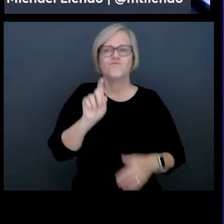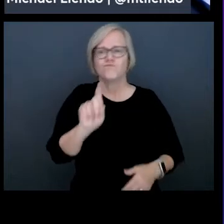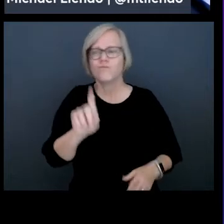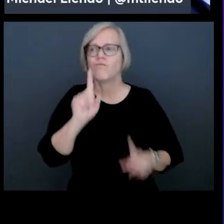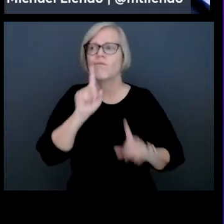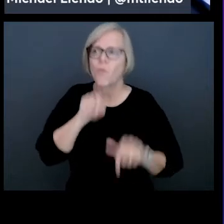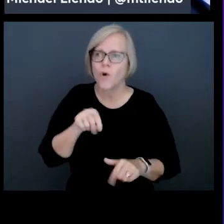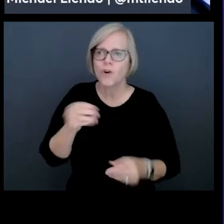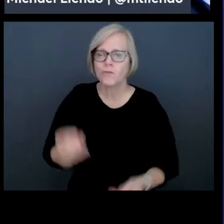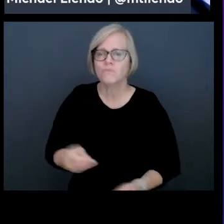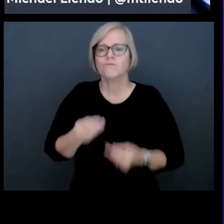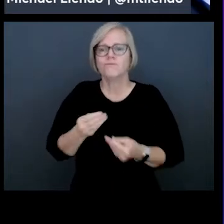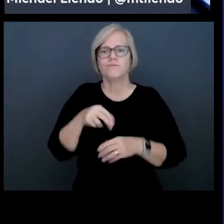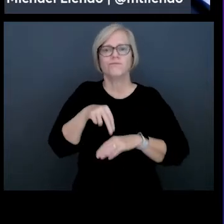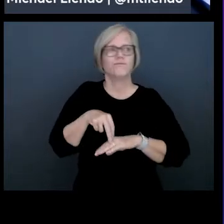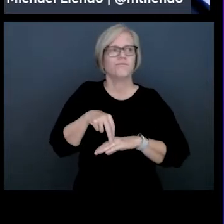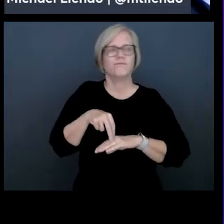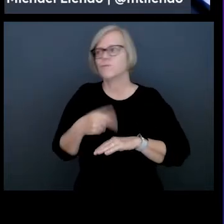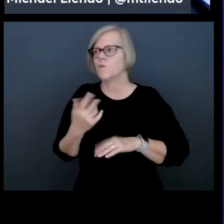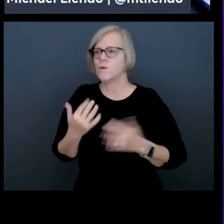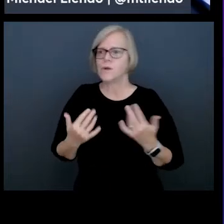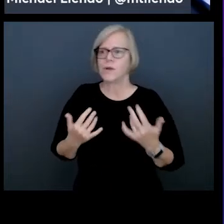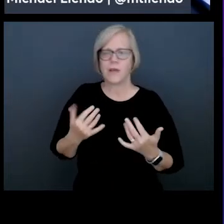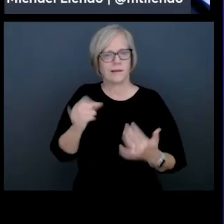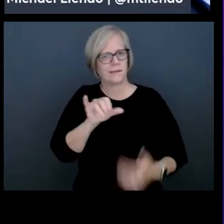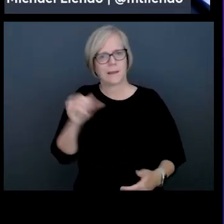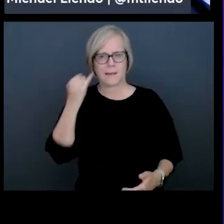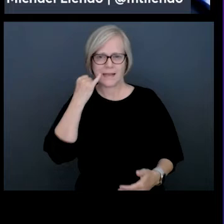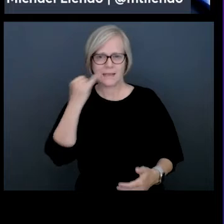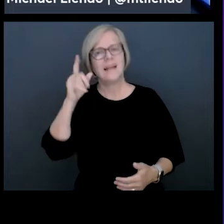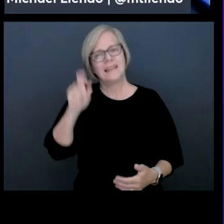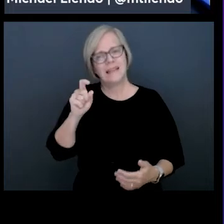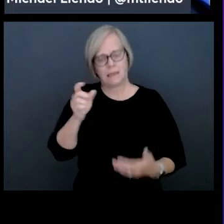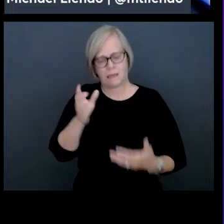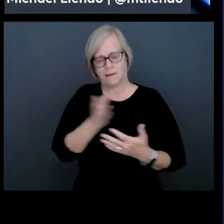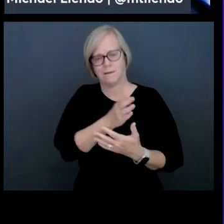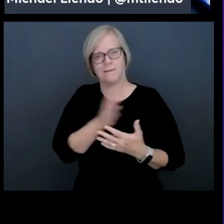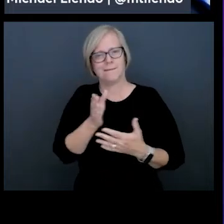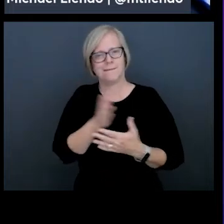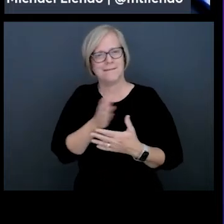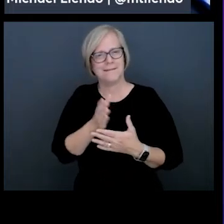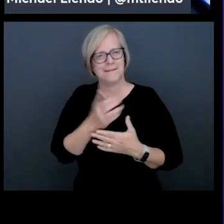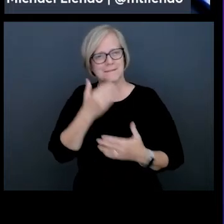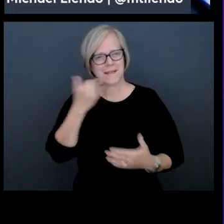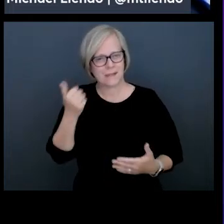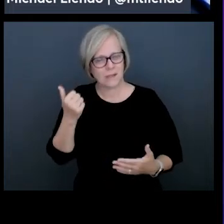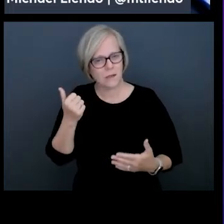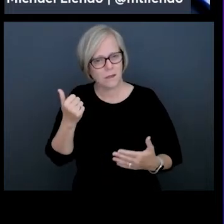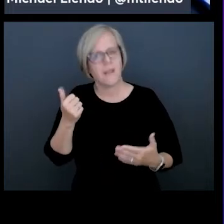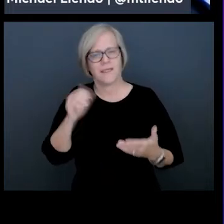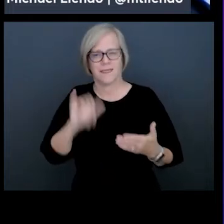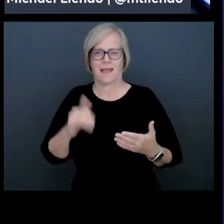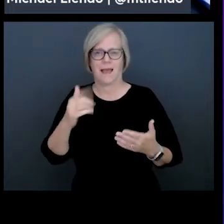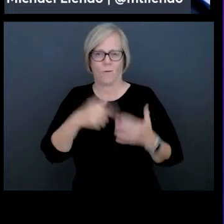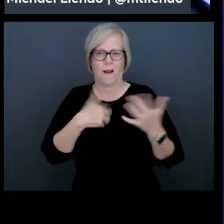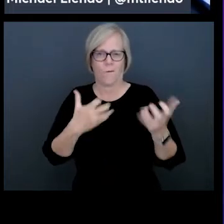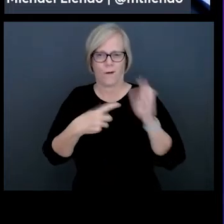So there has to be a middle ground and that's what I wanna touch on today in this application. What I did is I'm using a service